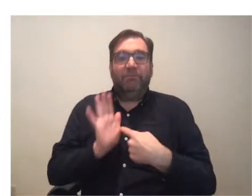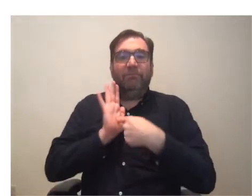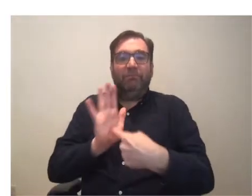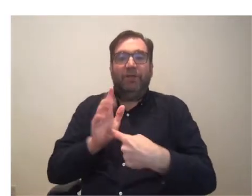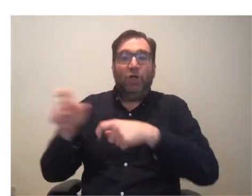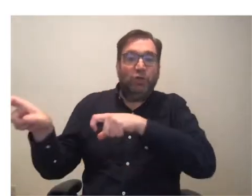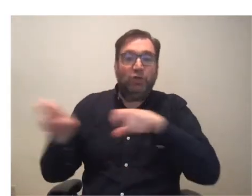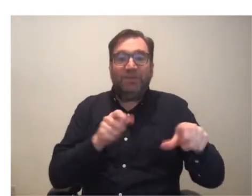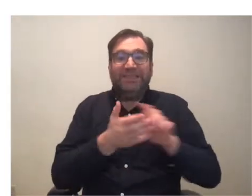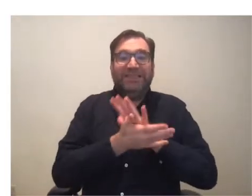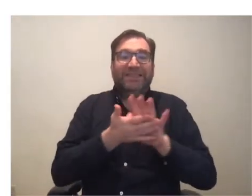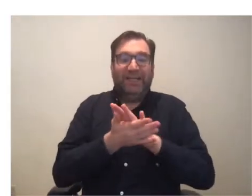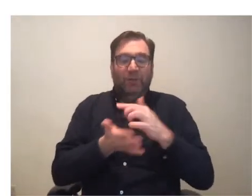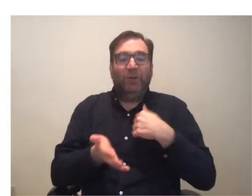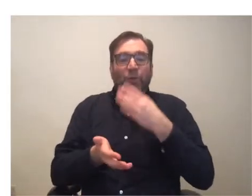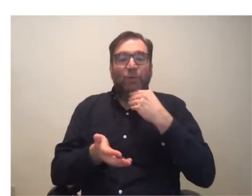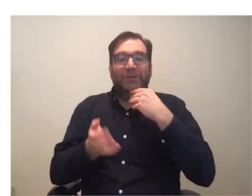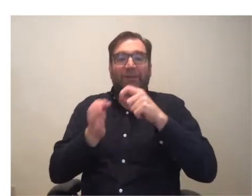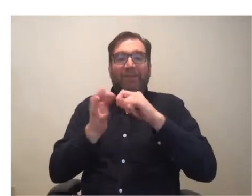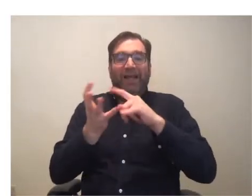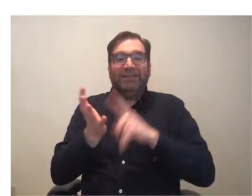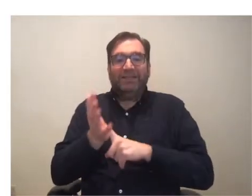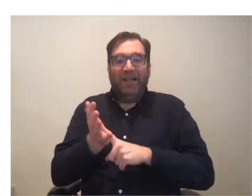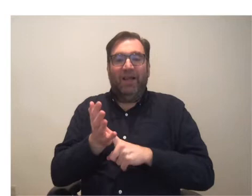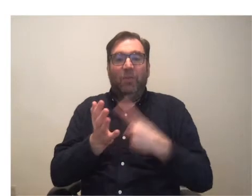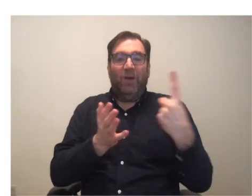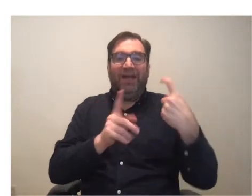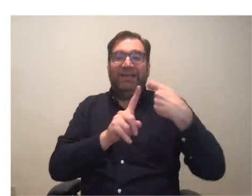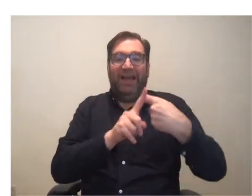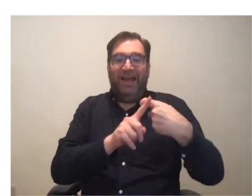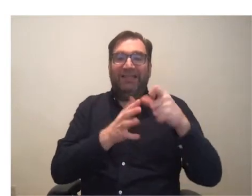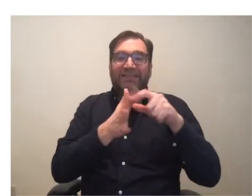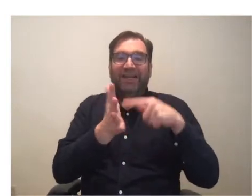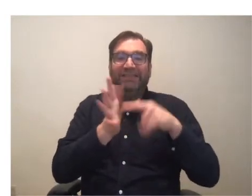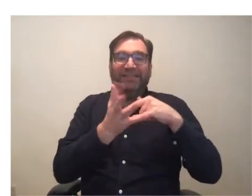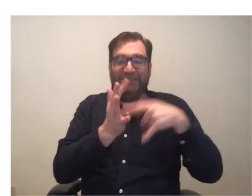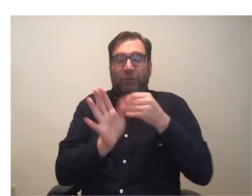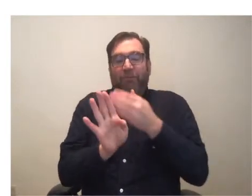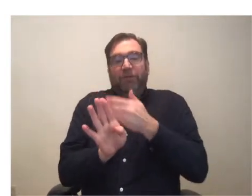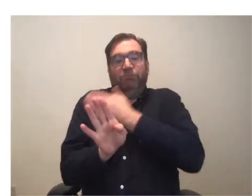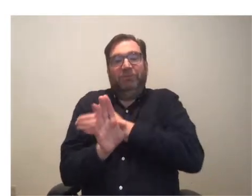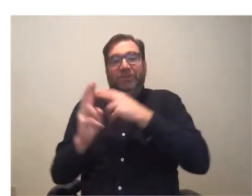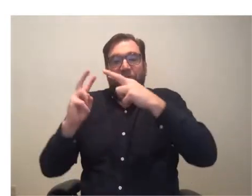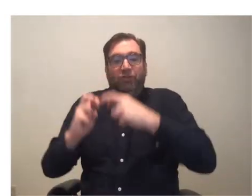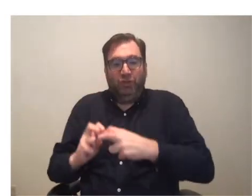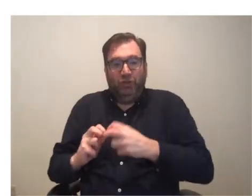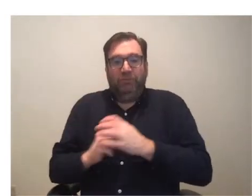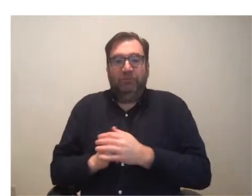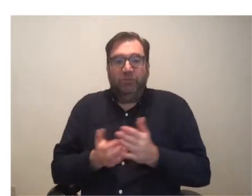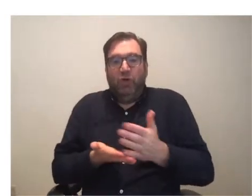For our source of continuous signing, we use the BSL-1K dataset from our previous work,